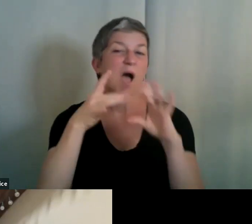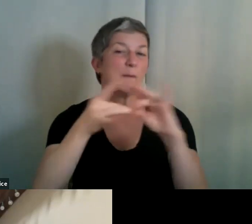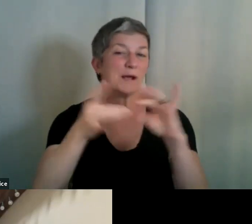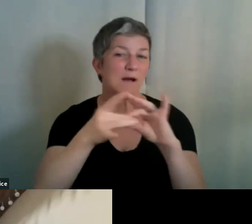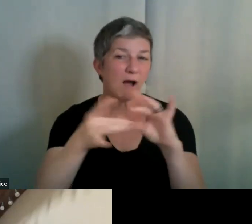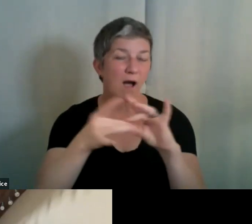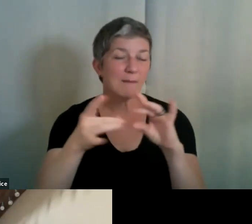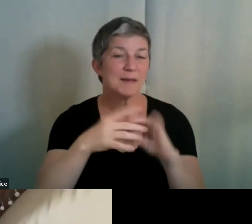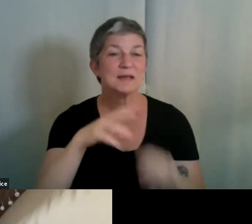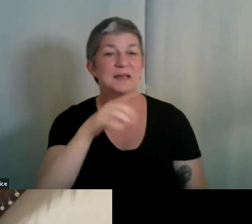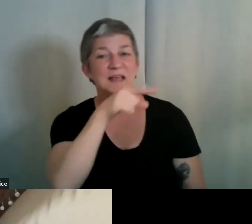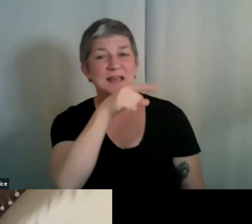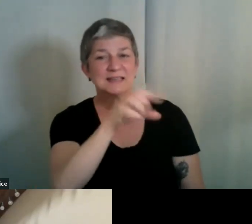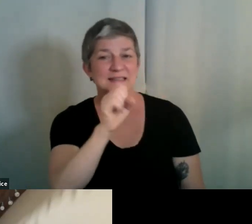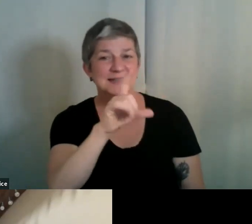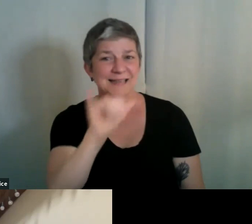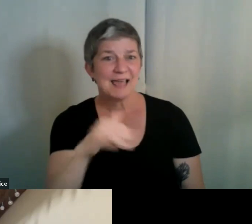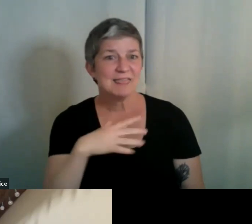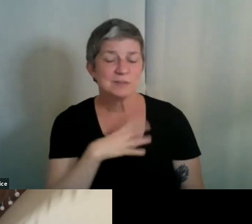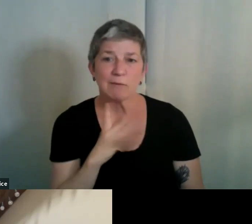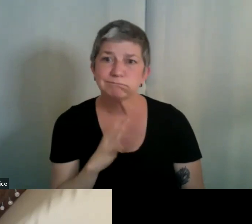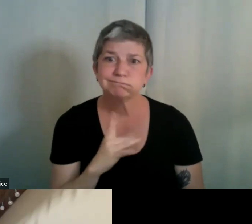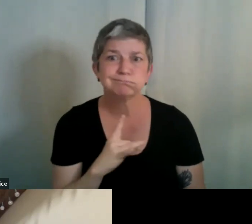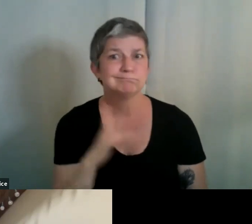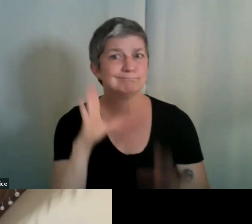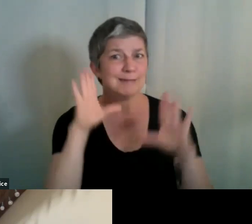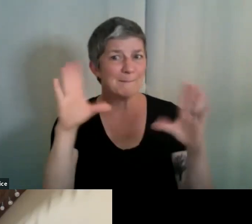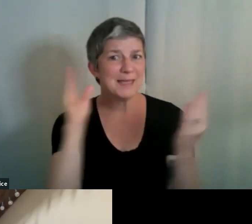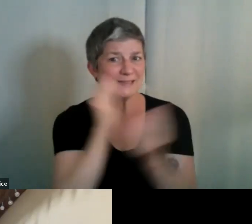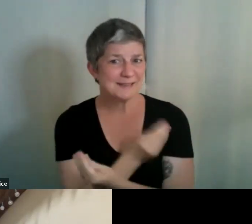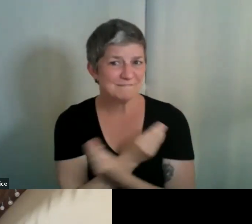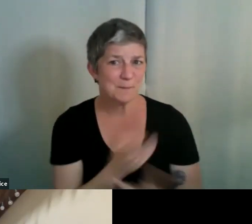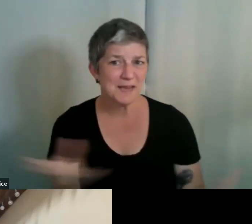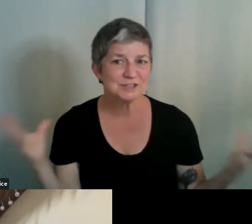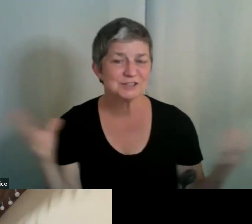Stacy. This was so much amazing information and The way that you